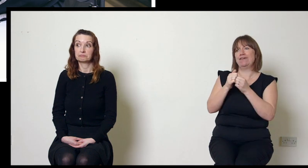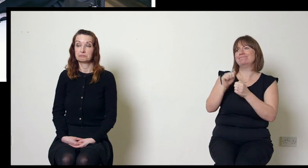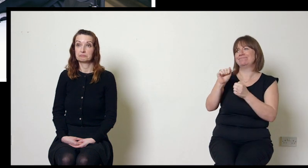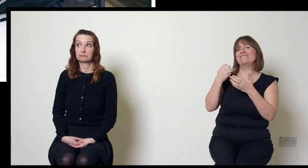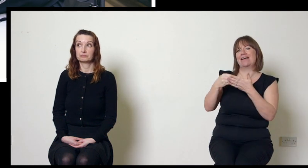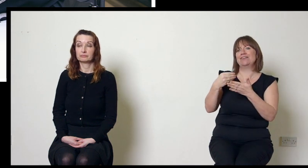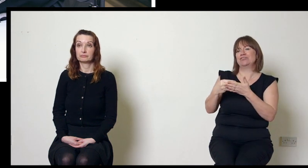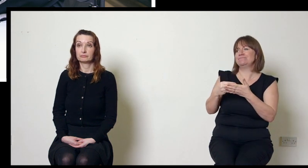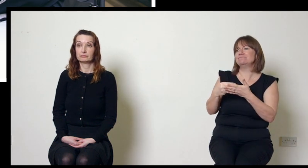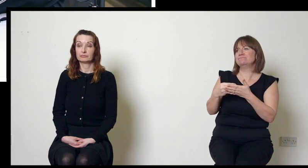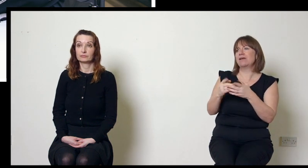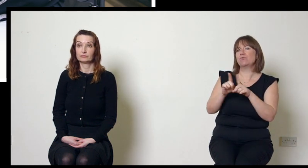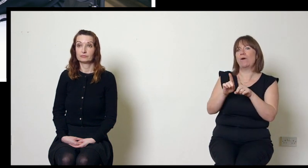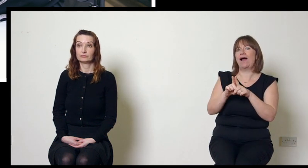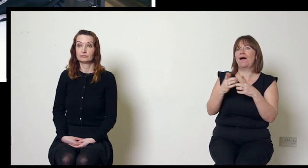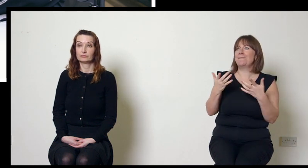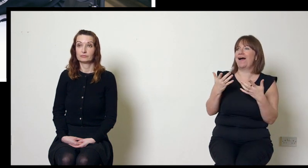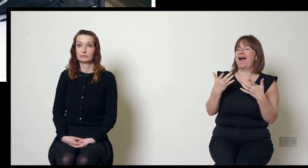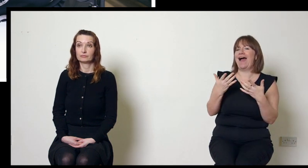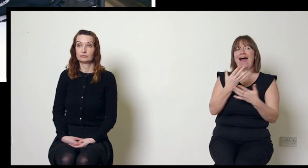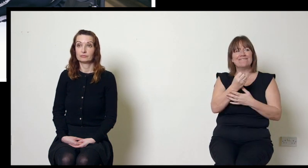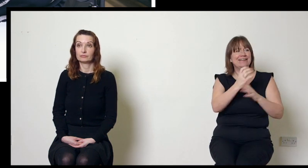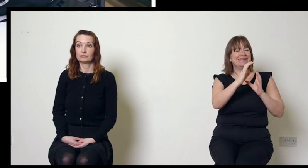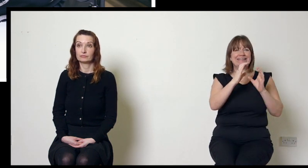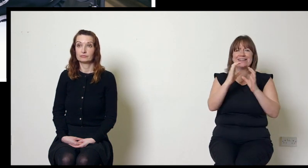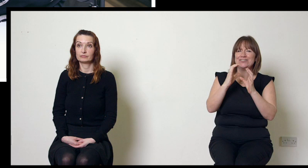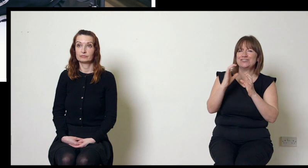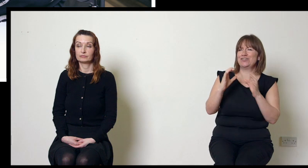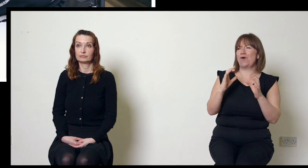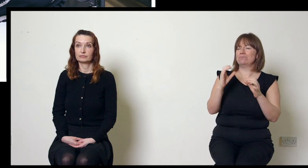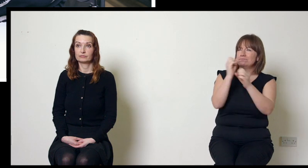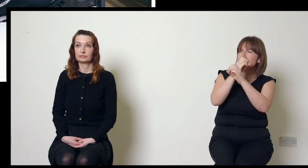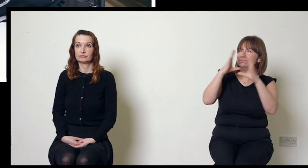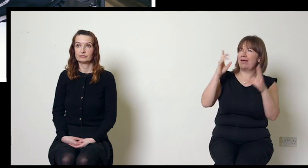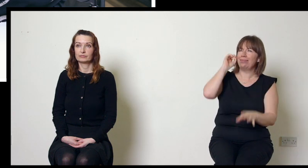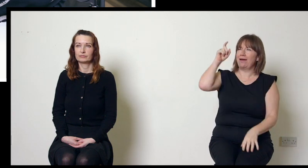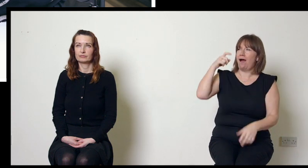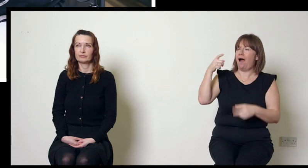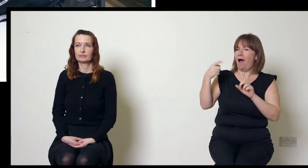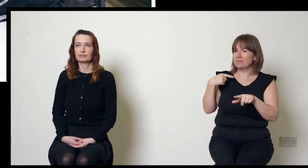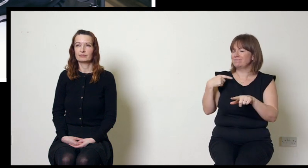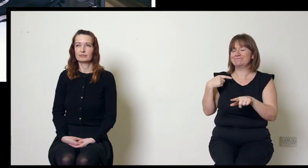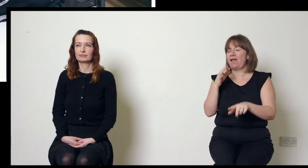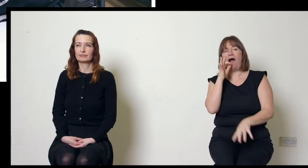But I think that's been having discussions and not dreaming up and thinking, you know, the answer, but actually to asking people the questions.